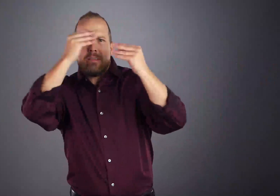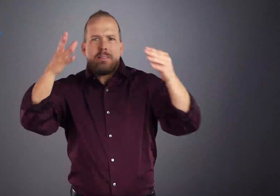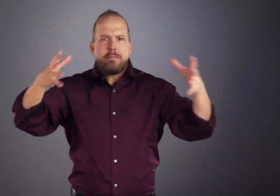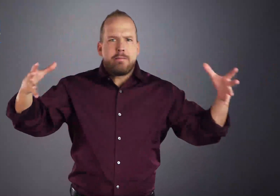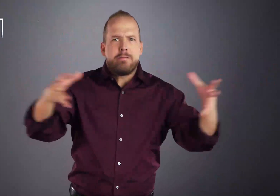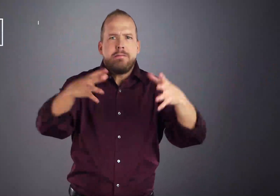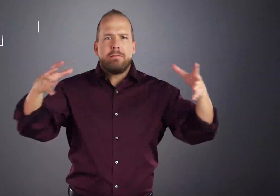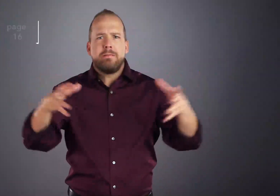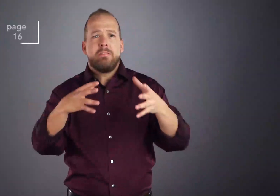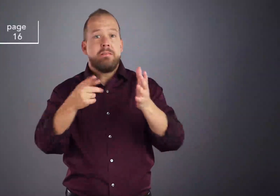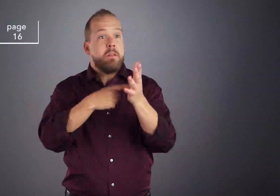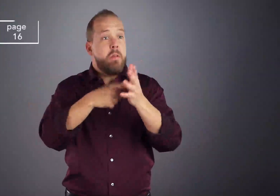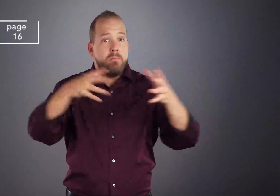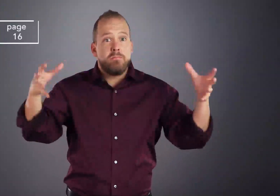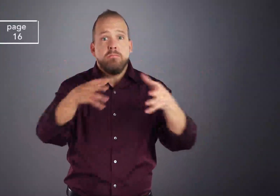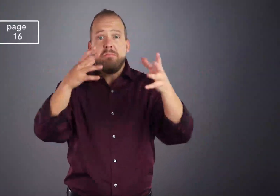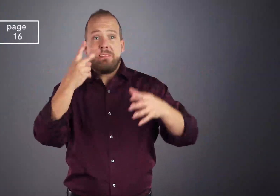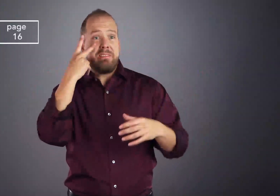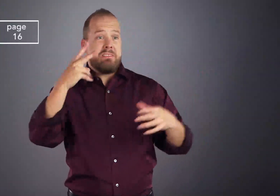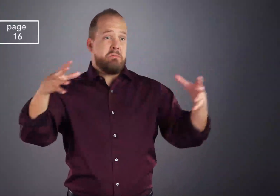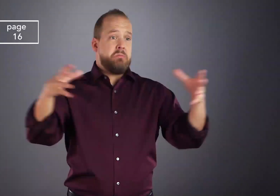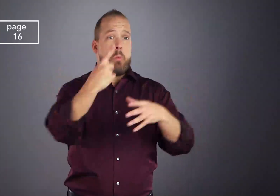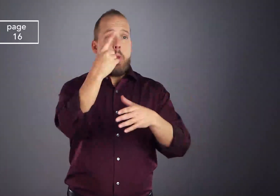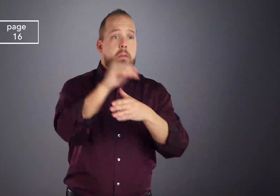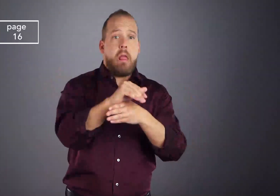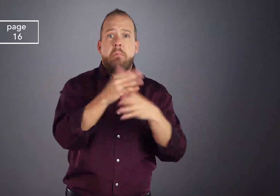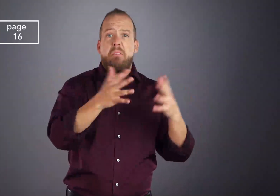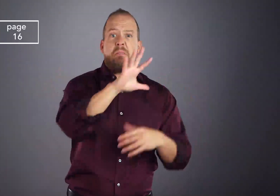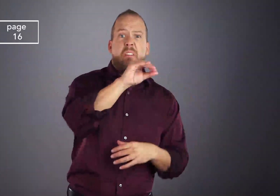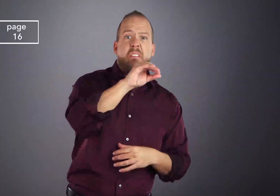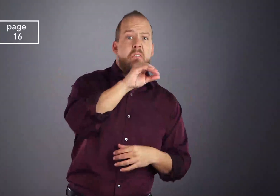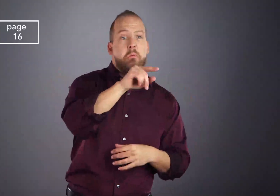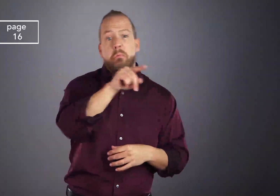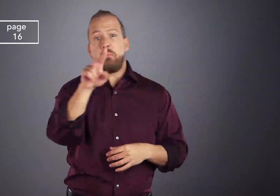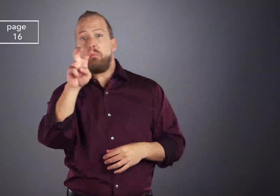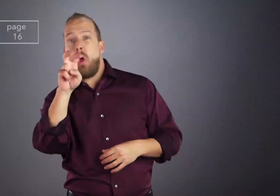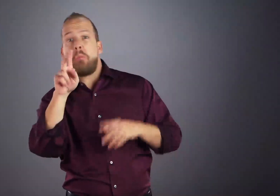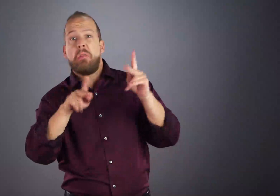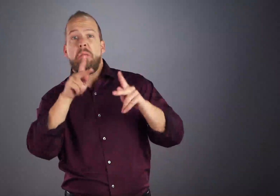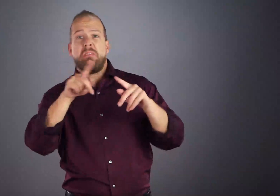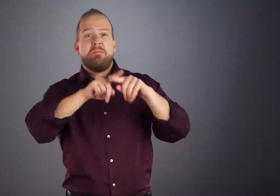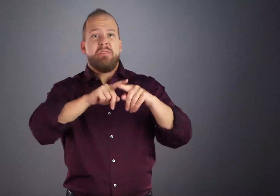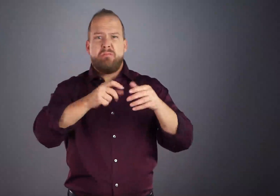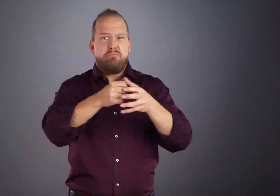At these informal gatherings one may often see from 50 to 200 persons.